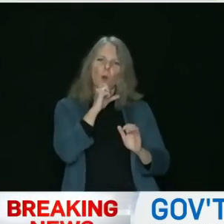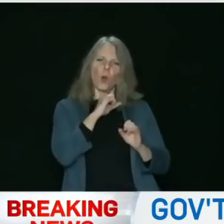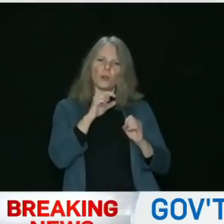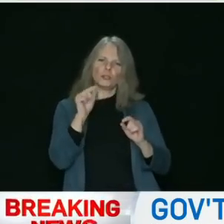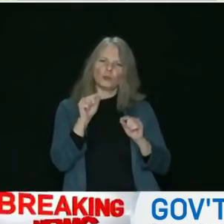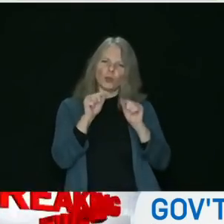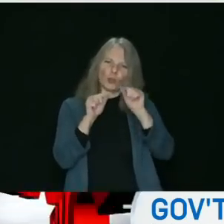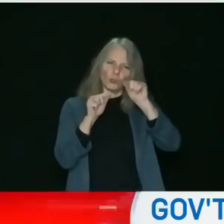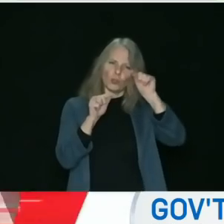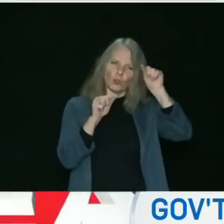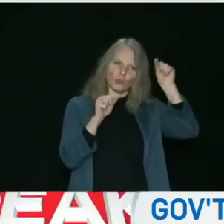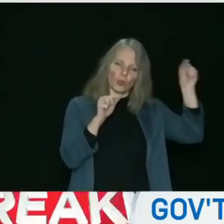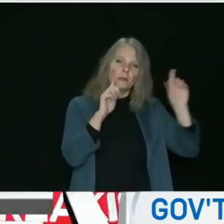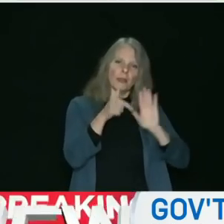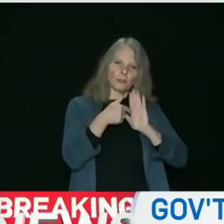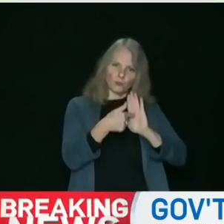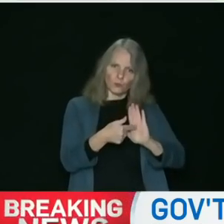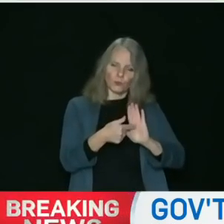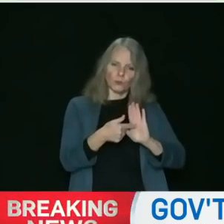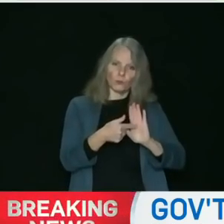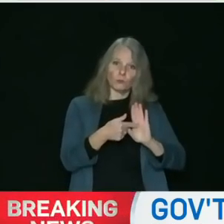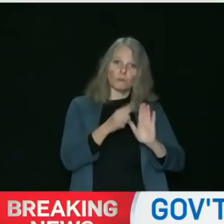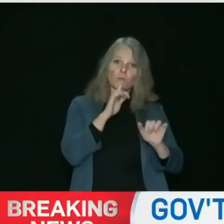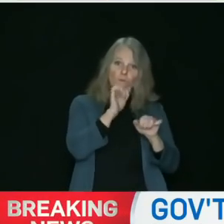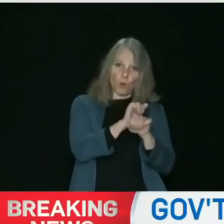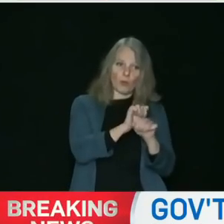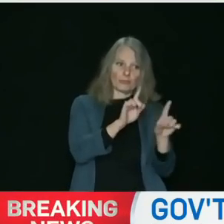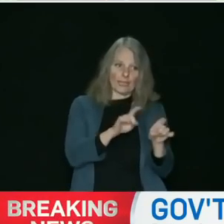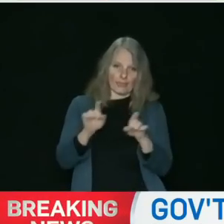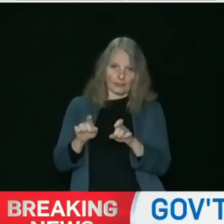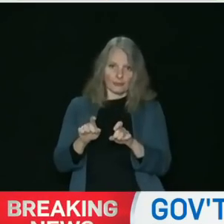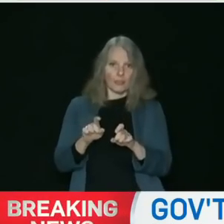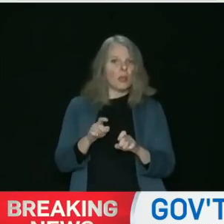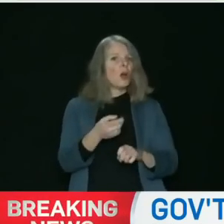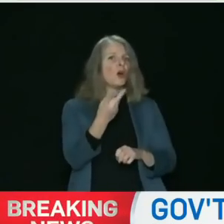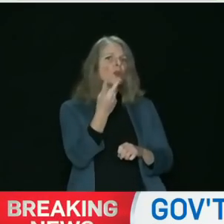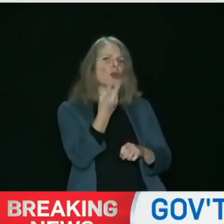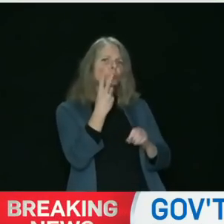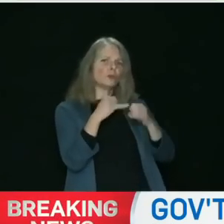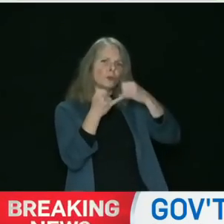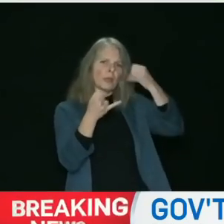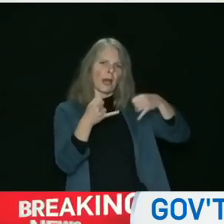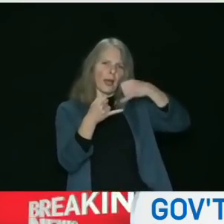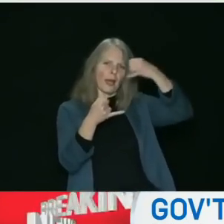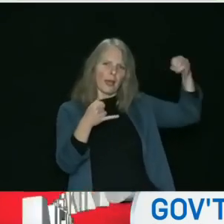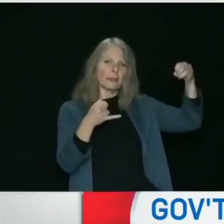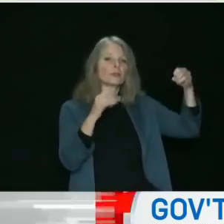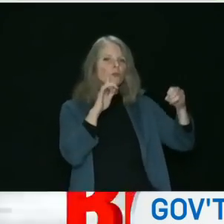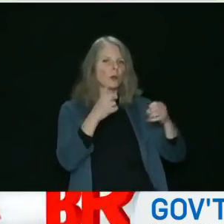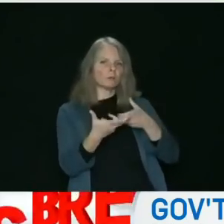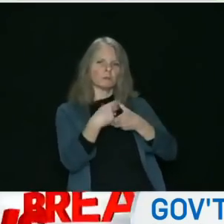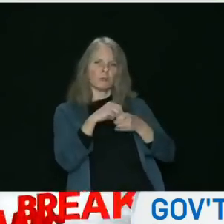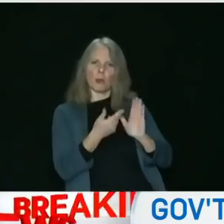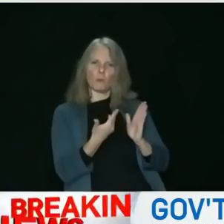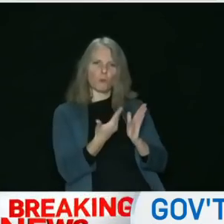REPORTED IN THE SURVEILLANCE DATA SHOWN HERE AS ORANGE